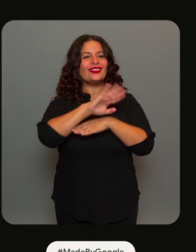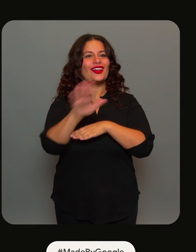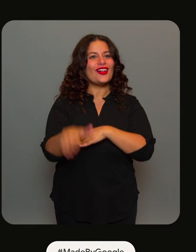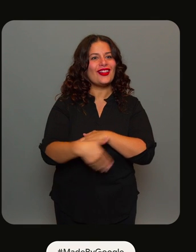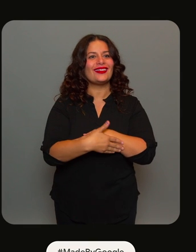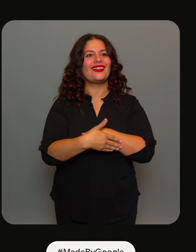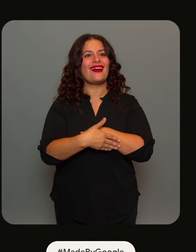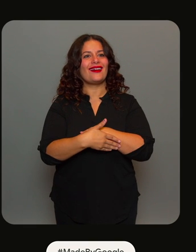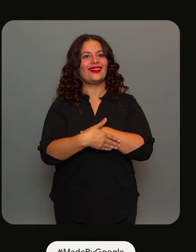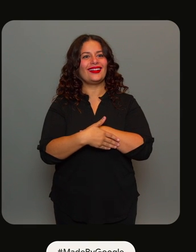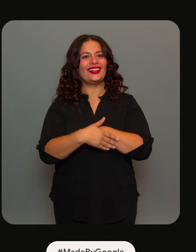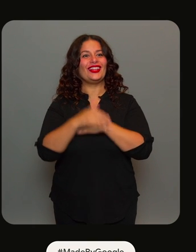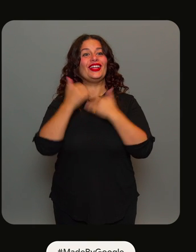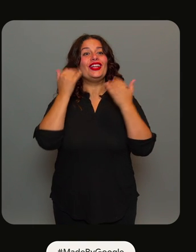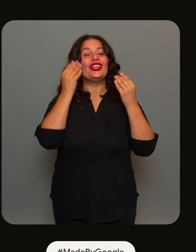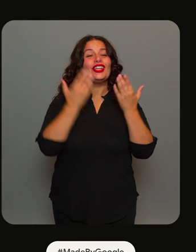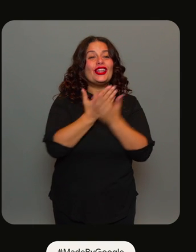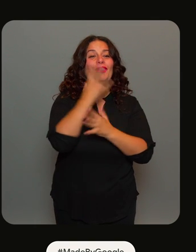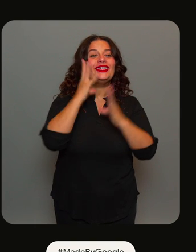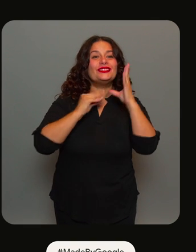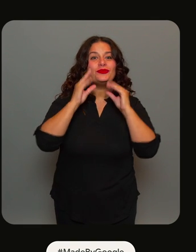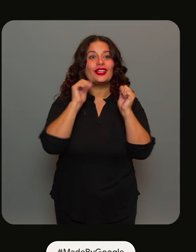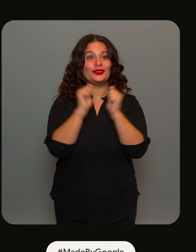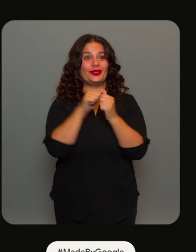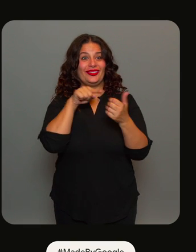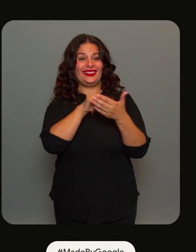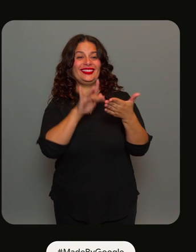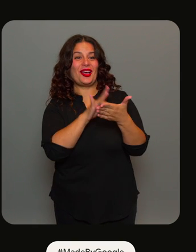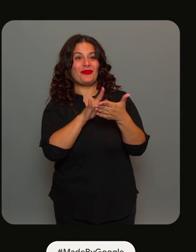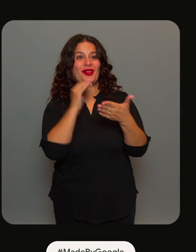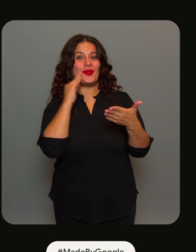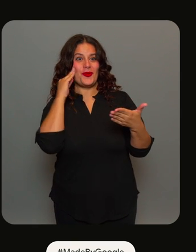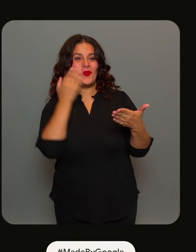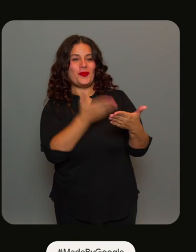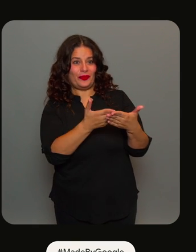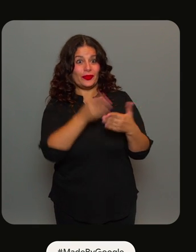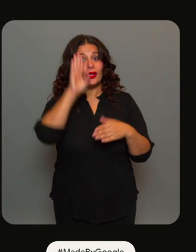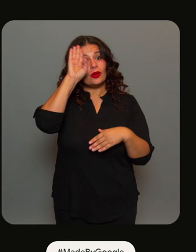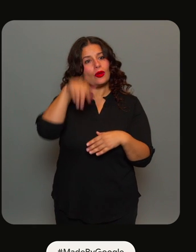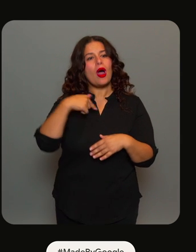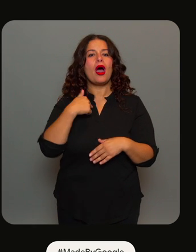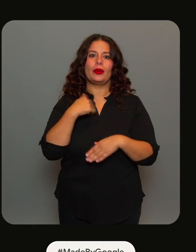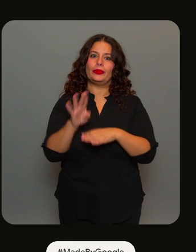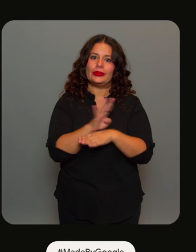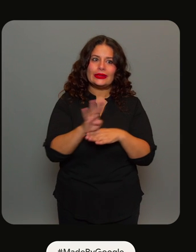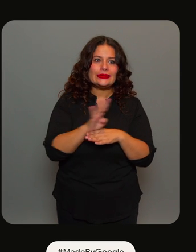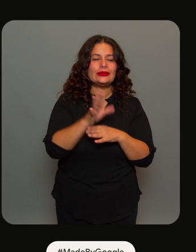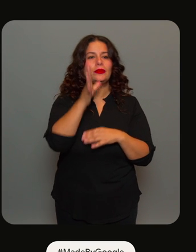set of experiences in the home. Now, as a busy working parent, I love how Pixel Tablet and the